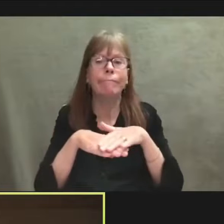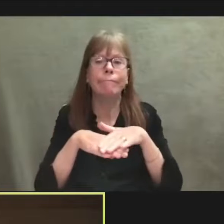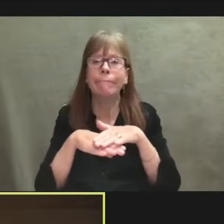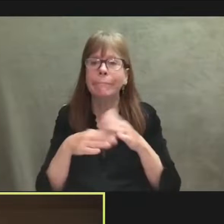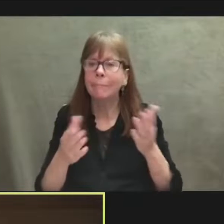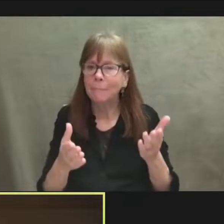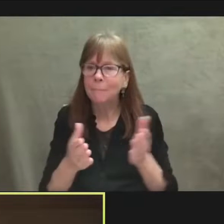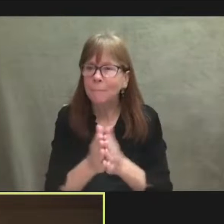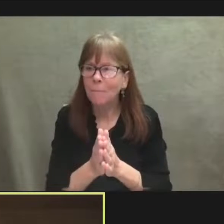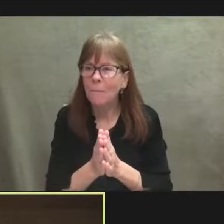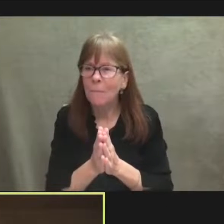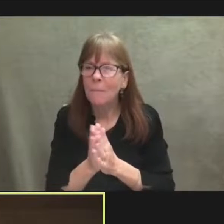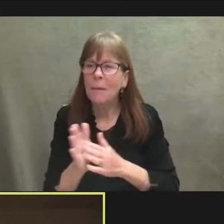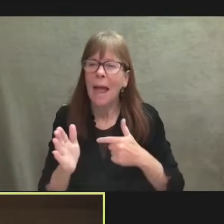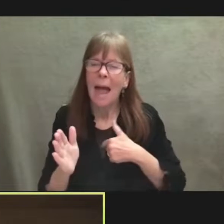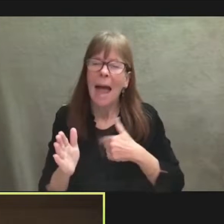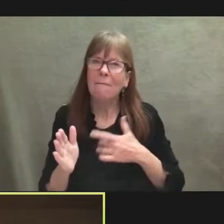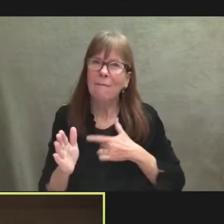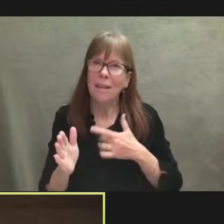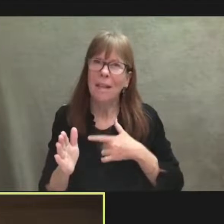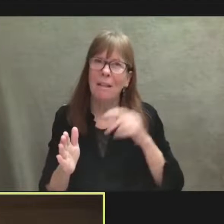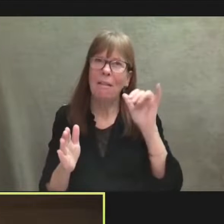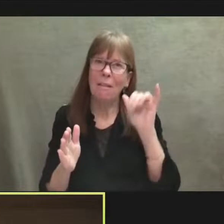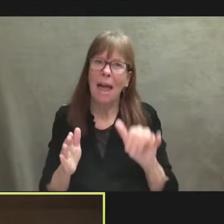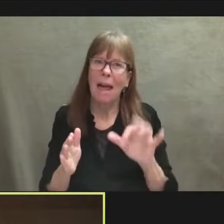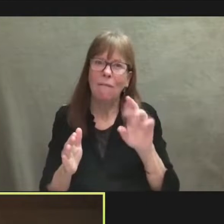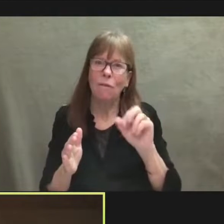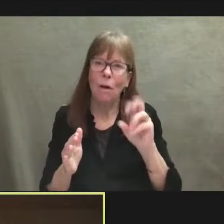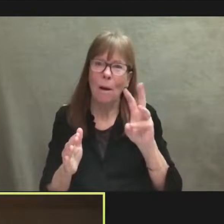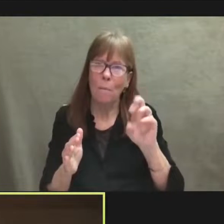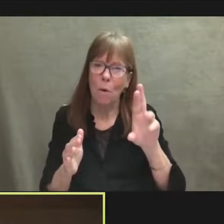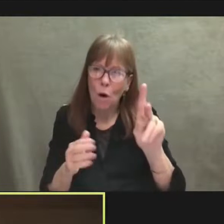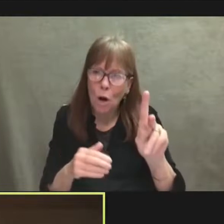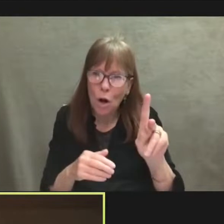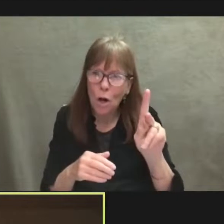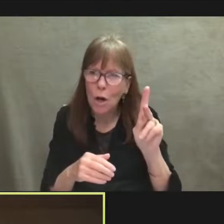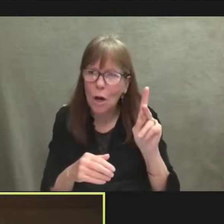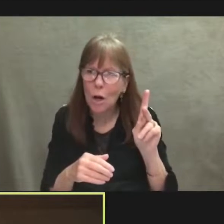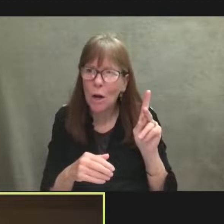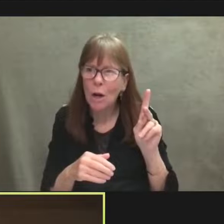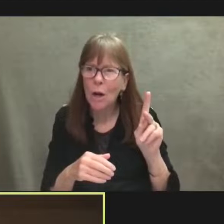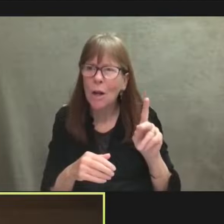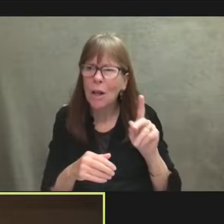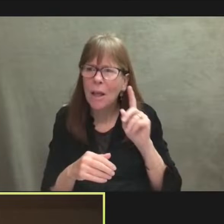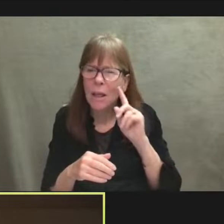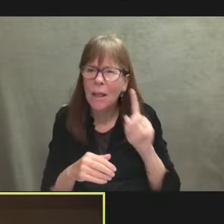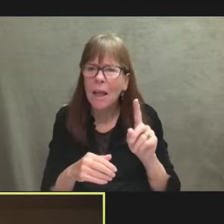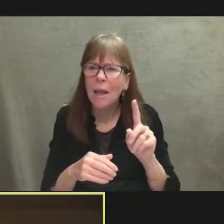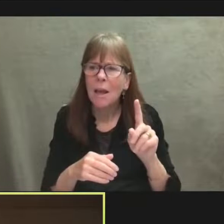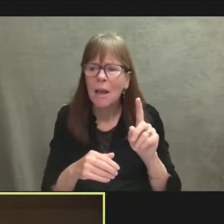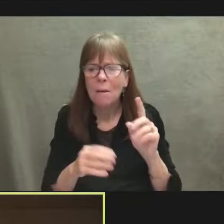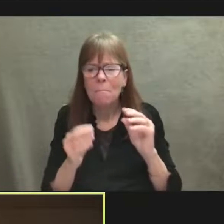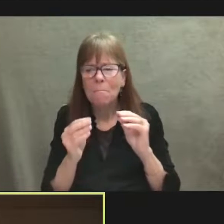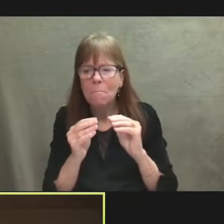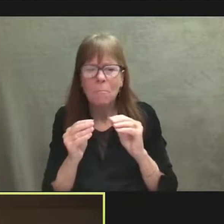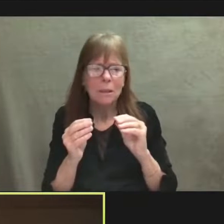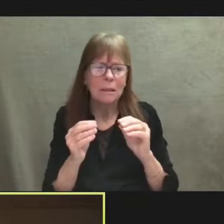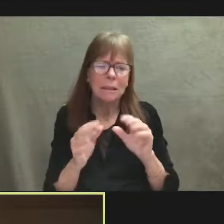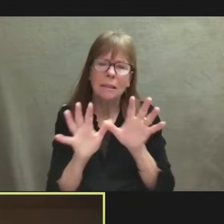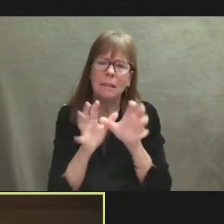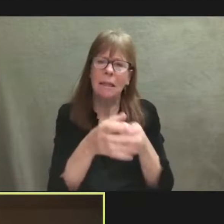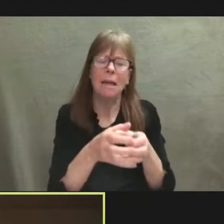I think of it as a framework that looks at wholeness, collectivity, interdependence